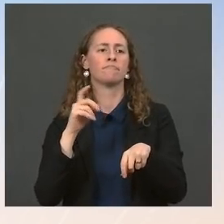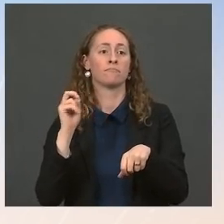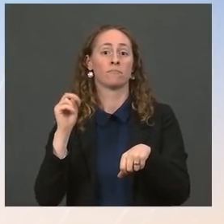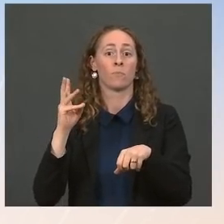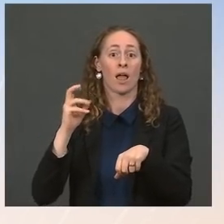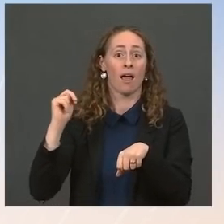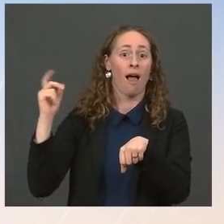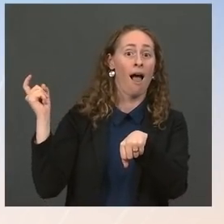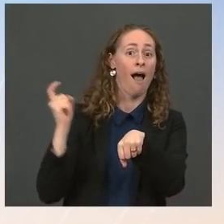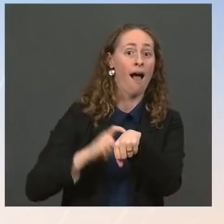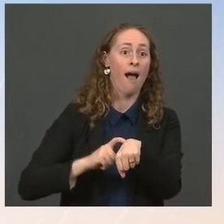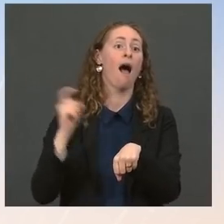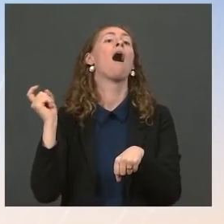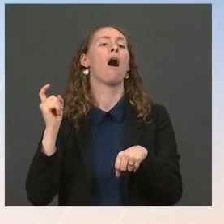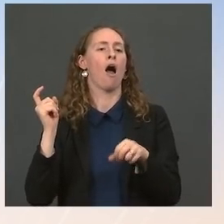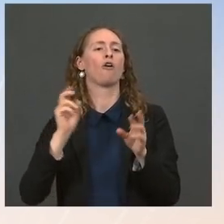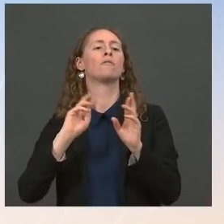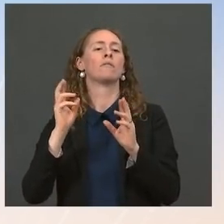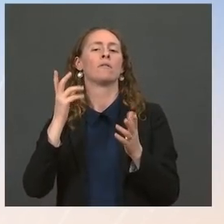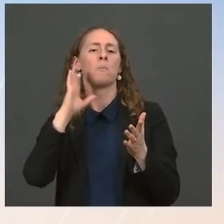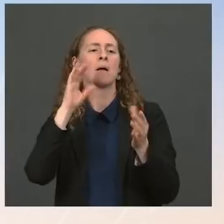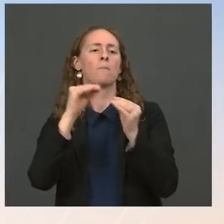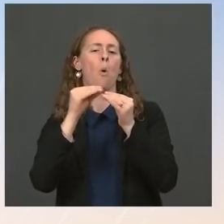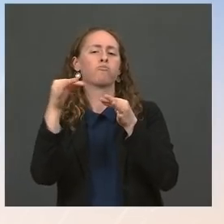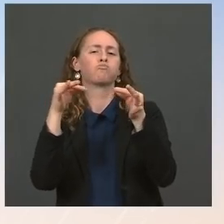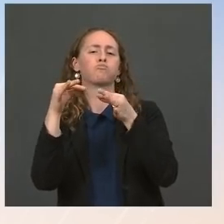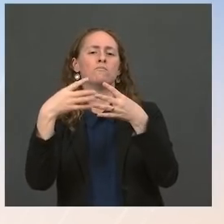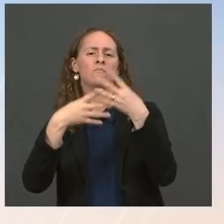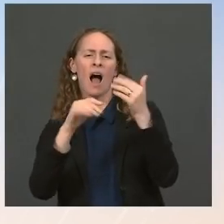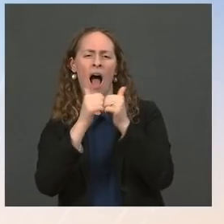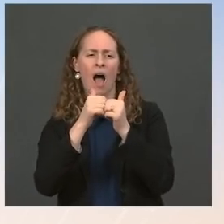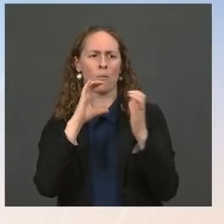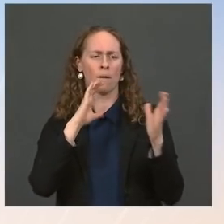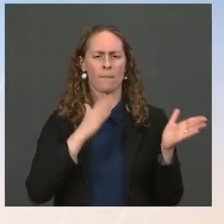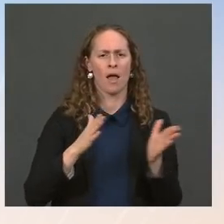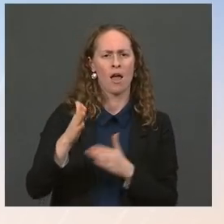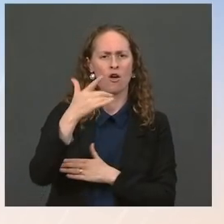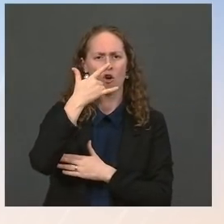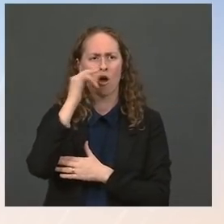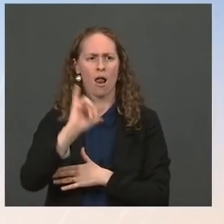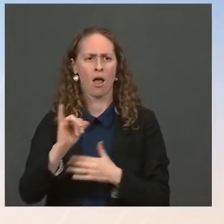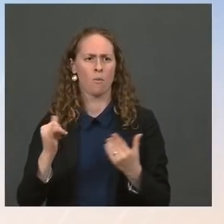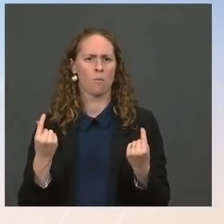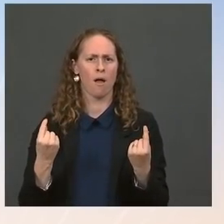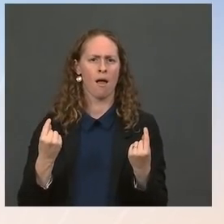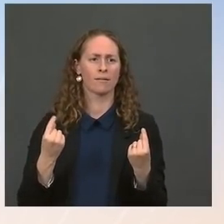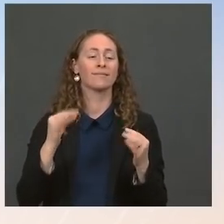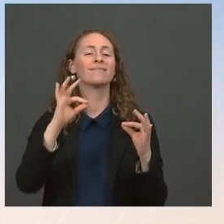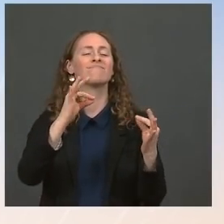we will have more to say about how we'll be communicating with parents and meeting them where they are. Thanks, everyone.